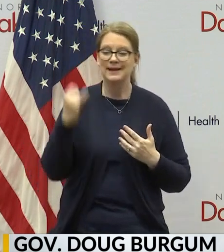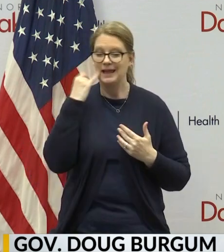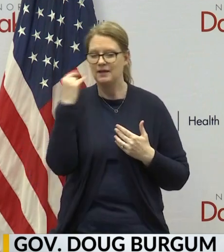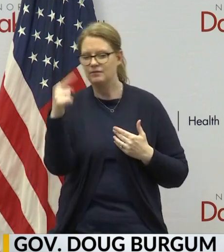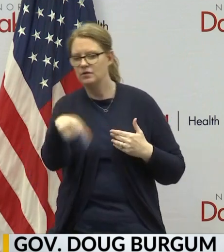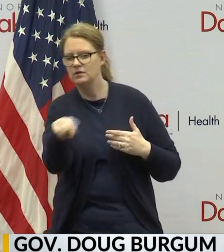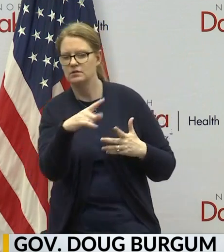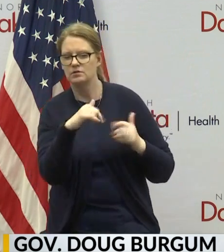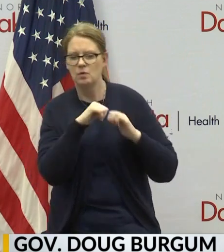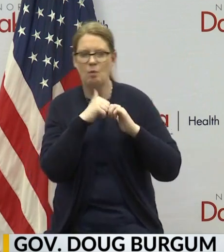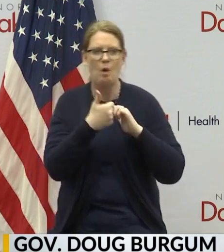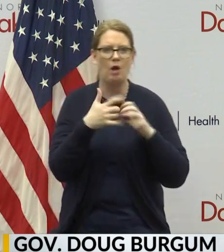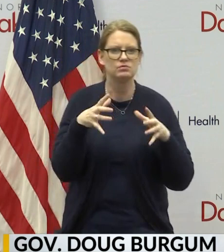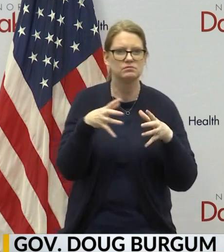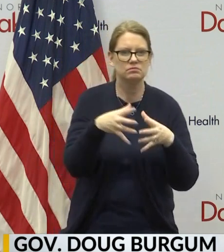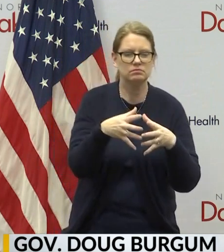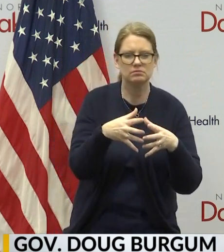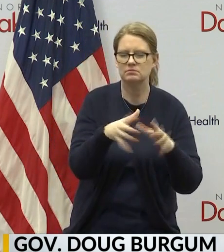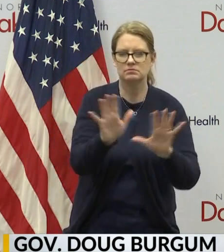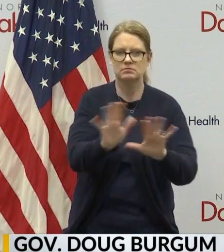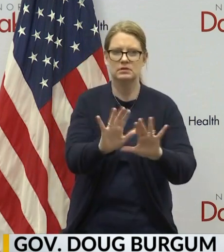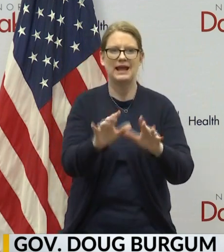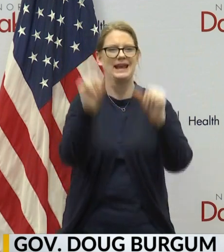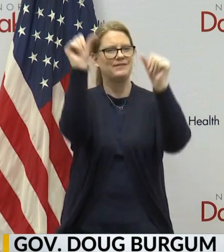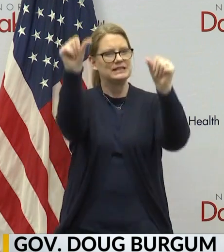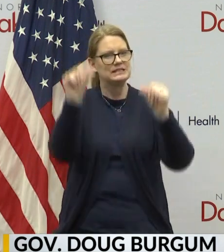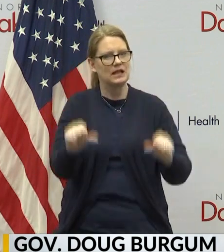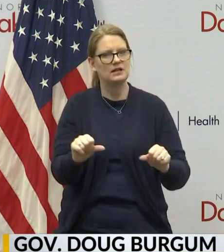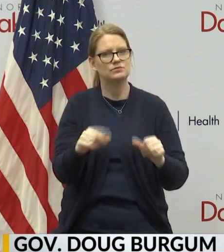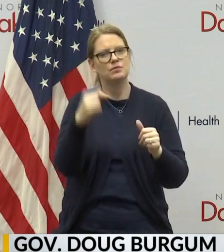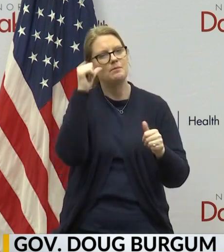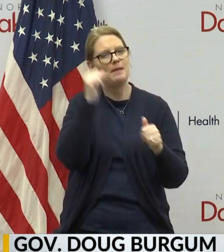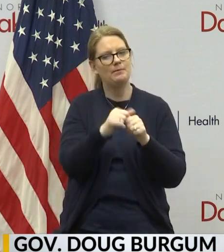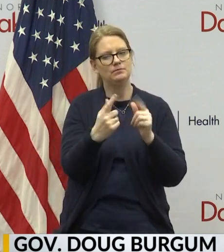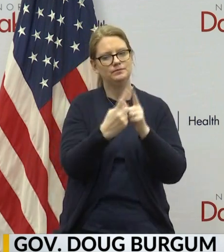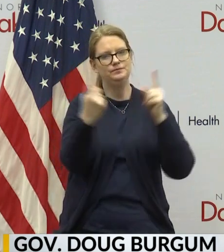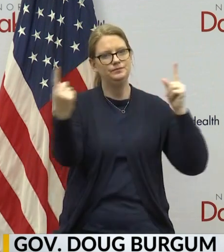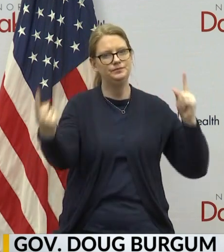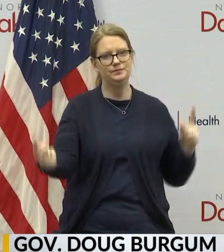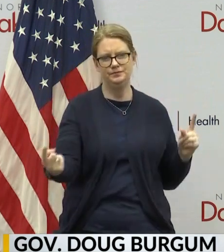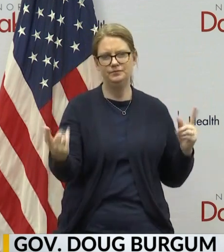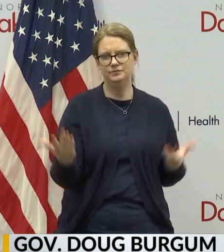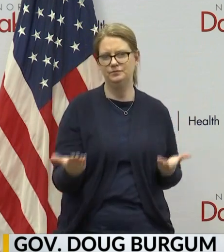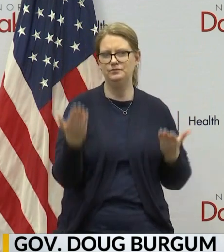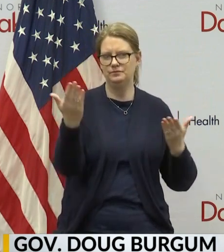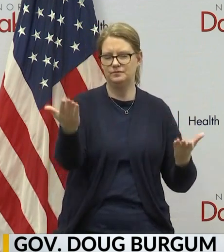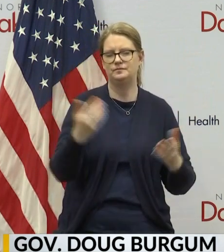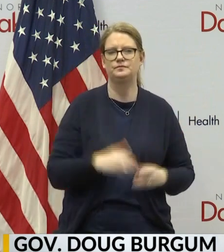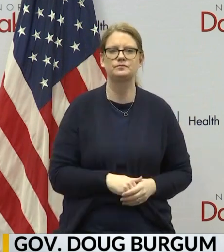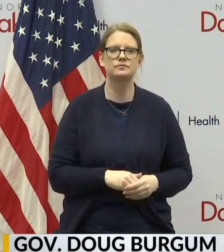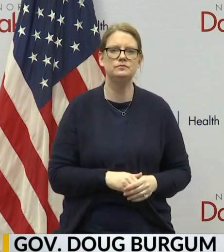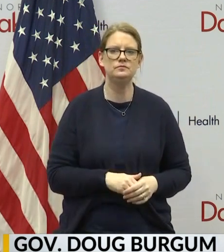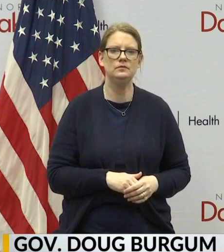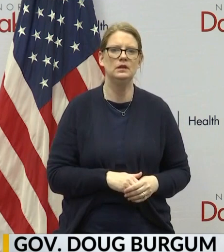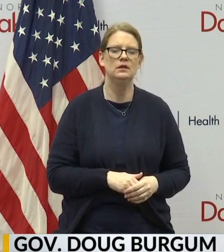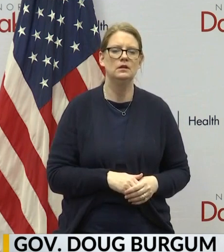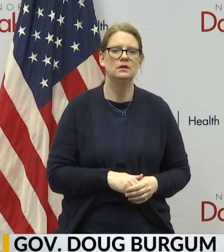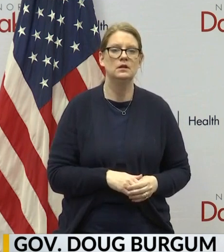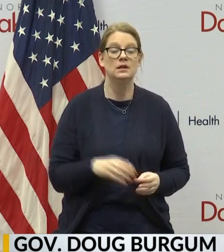NON-RESIDENT, AGAIN, WE'LL BE POSTING SIGNS GAME AND FISH OVER THAT WEEKEND WHAT IS A POTENTIAL CROWDED AREA, PUTTING UP SIGNAGE